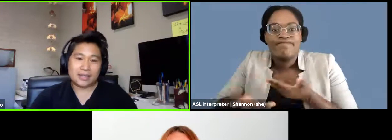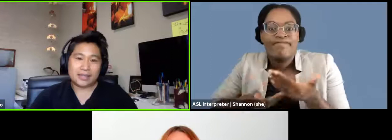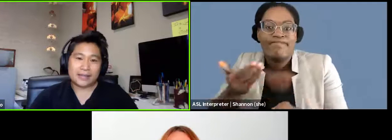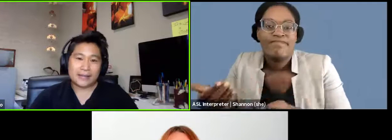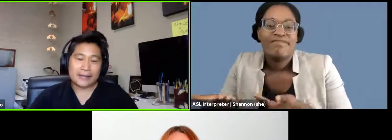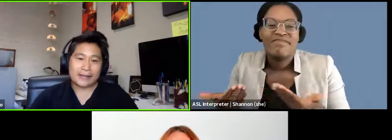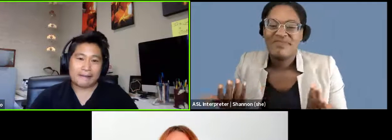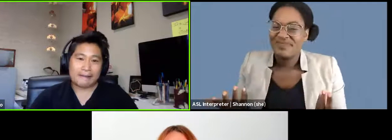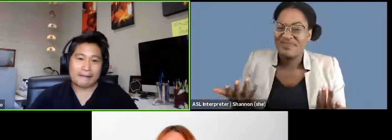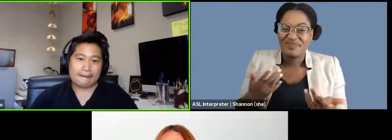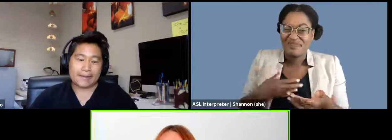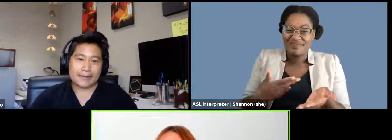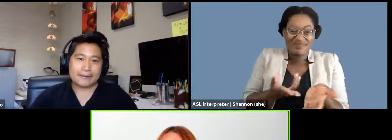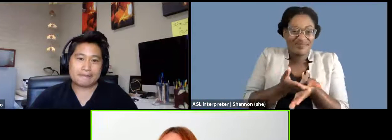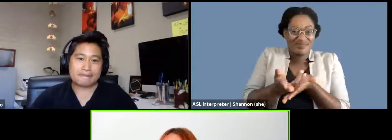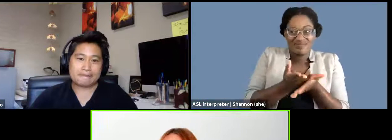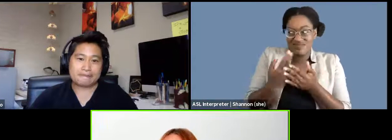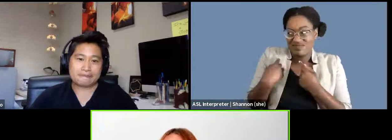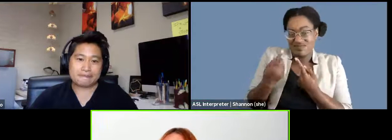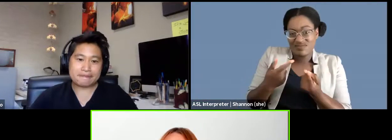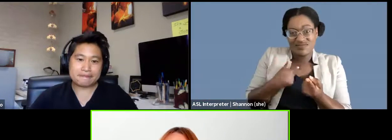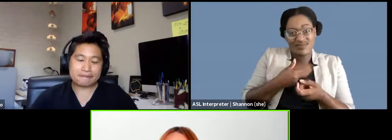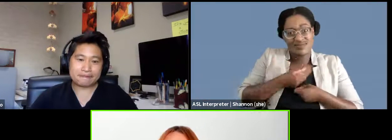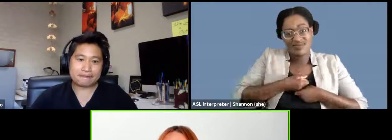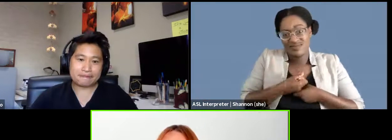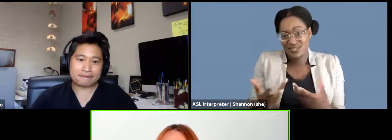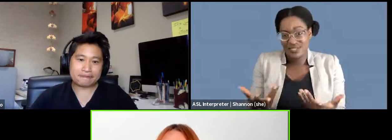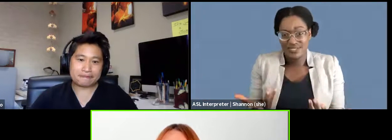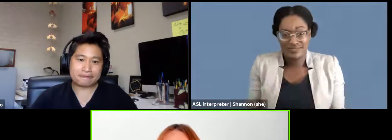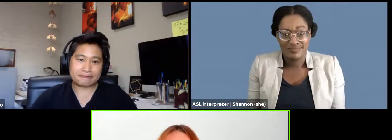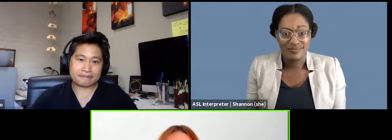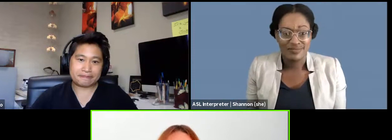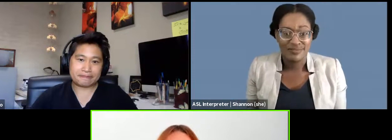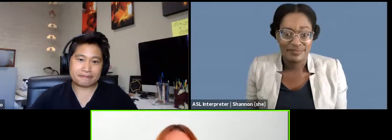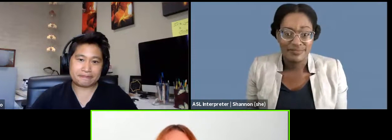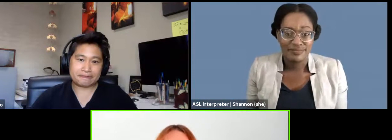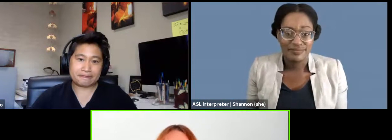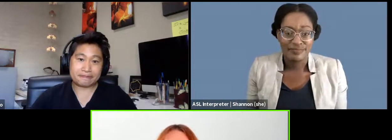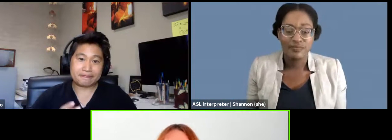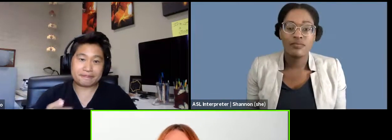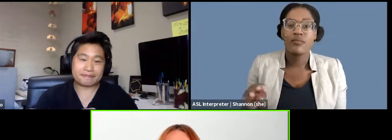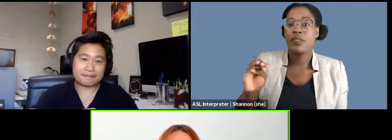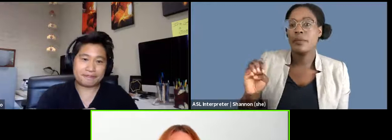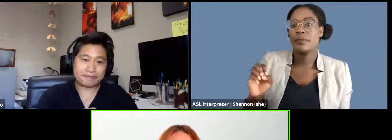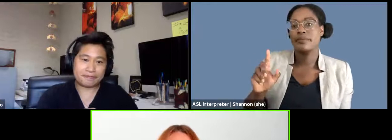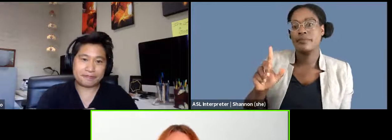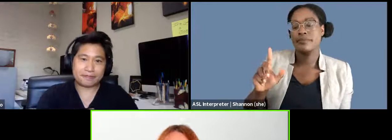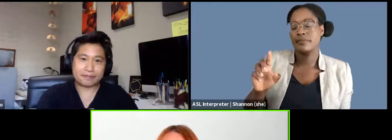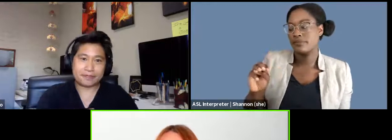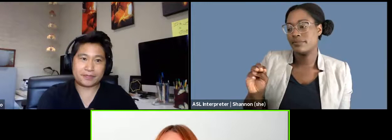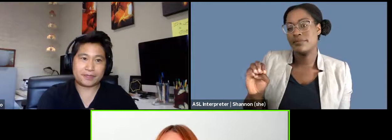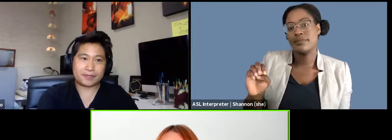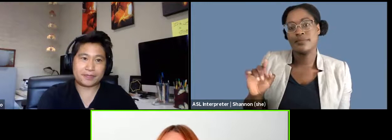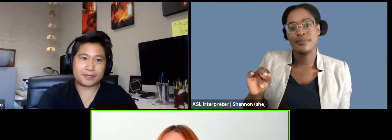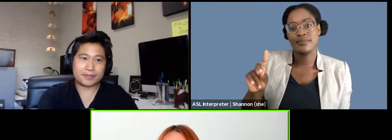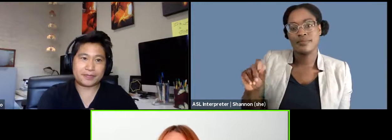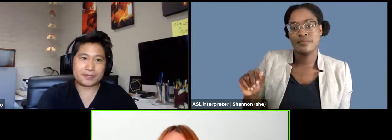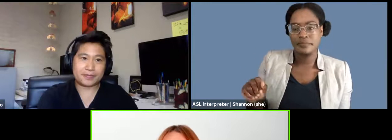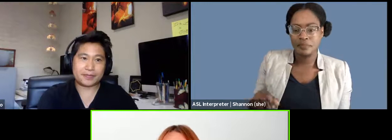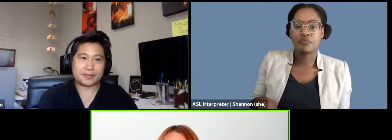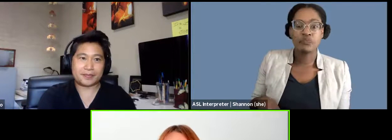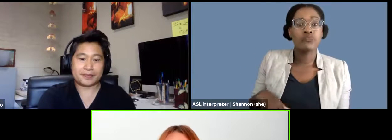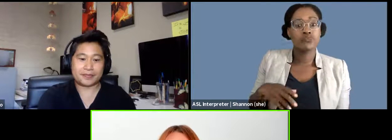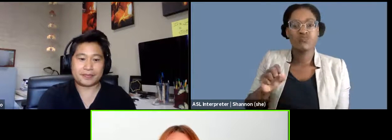Yeah. We are going to jump to Q&A not too long from now so if you all have any questions,